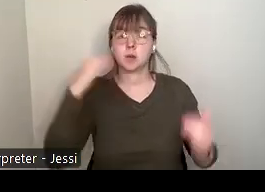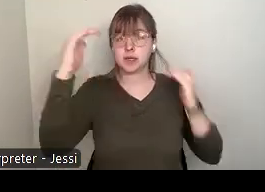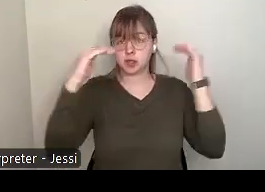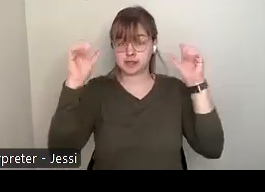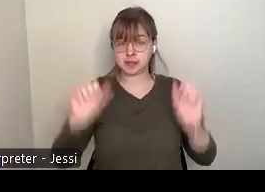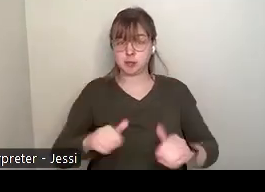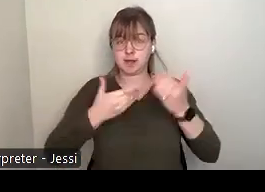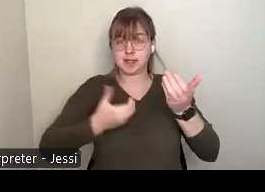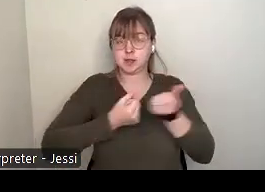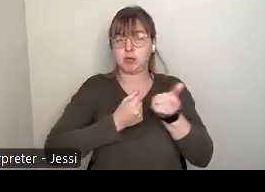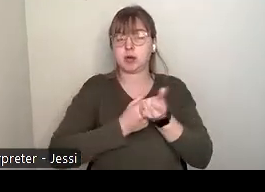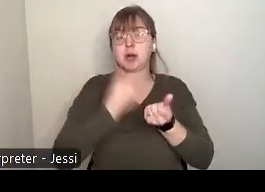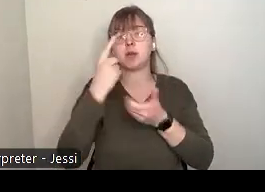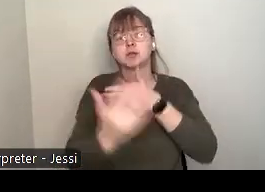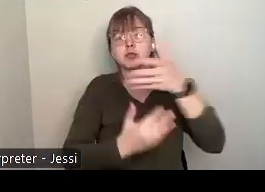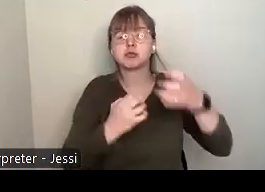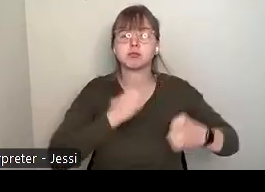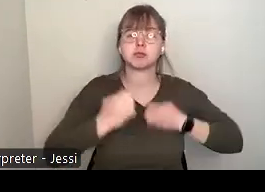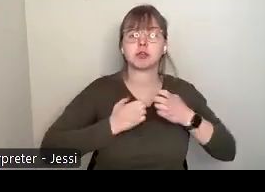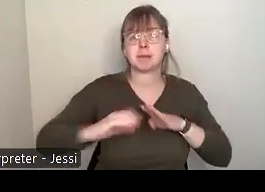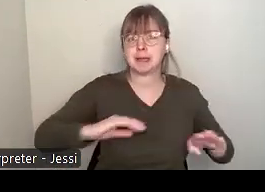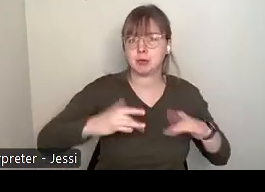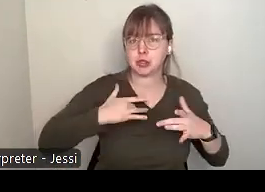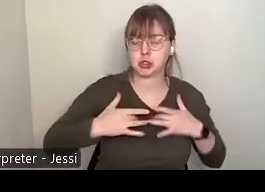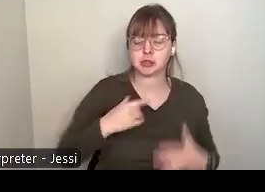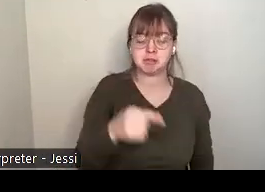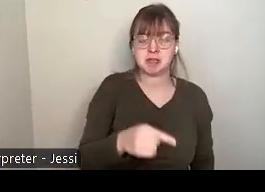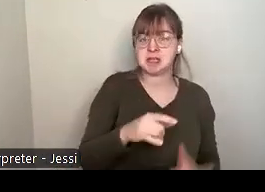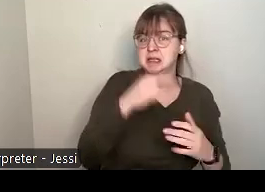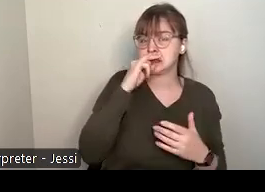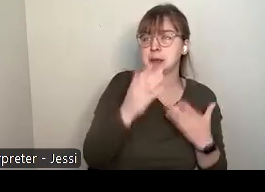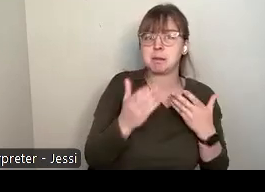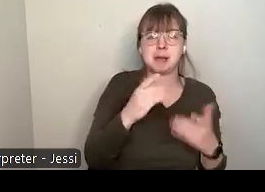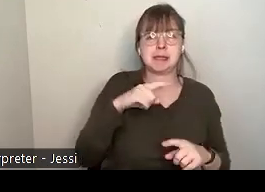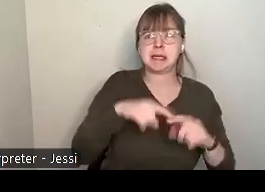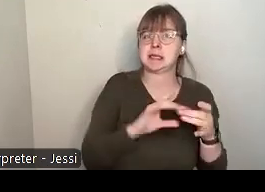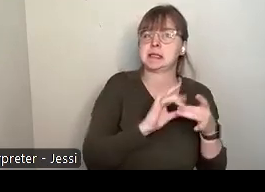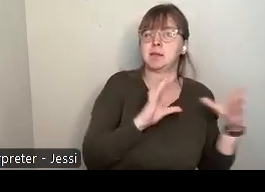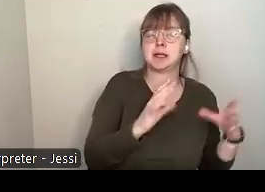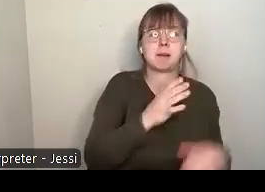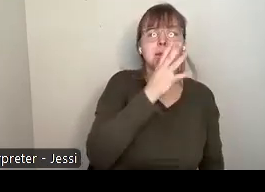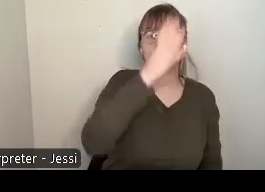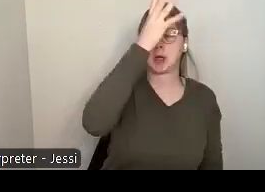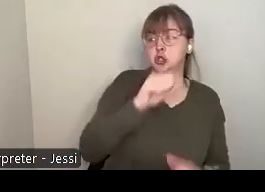behavioral concerns for a particular child maybe difficulty separating a drop off or biting um or